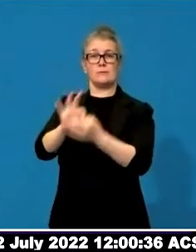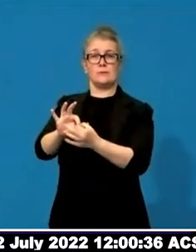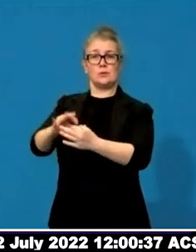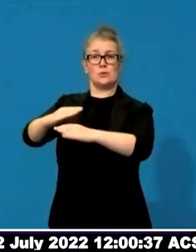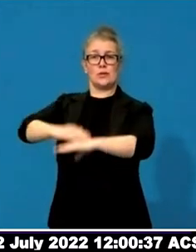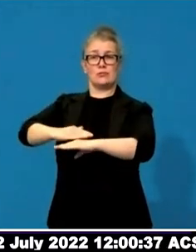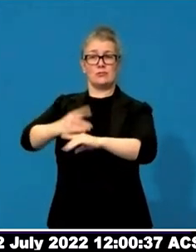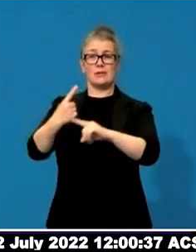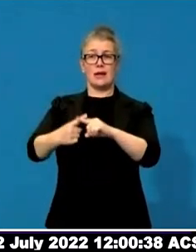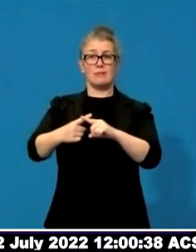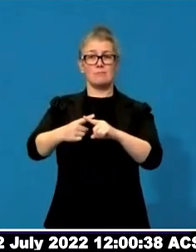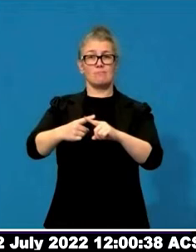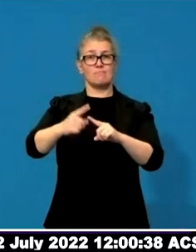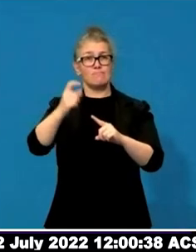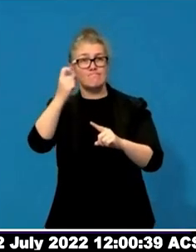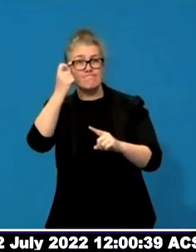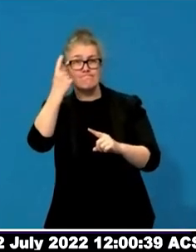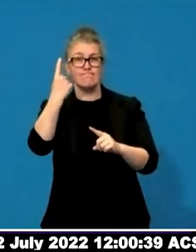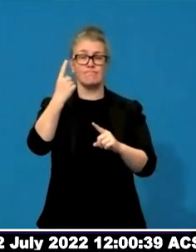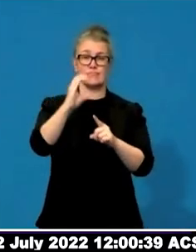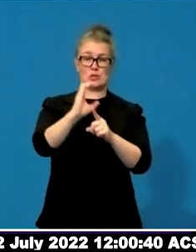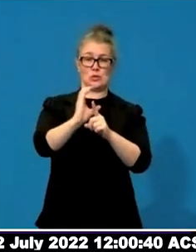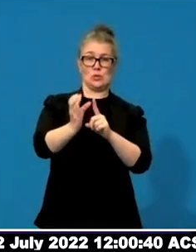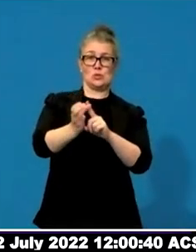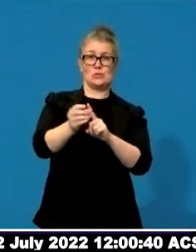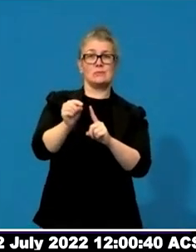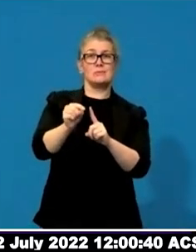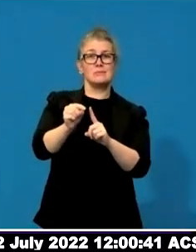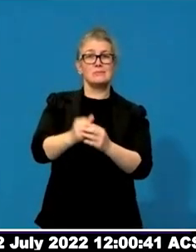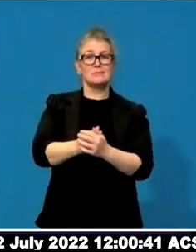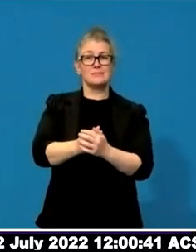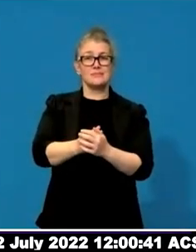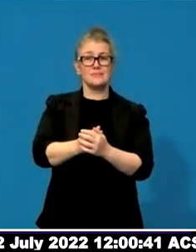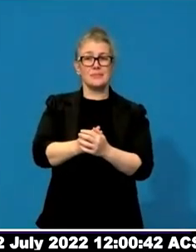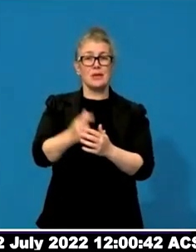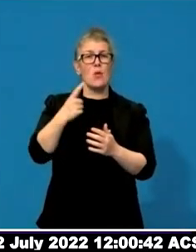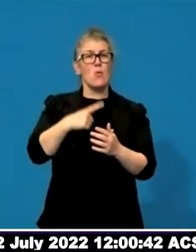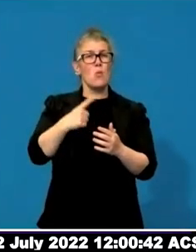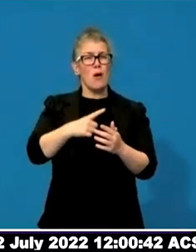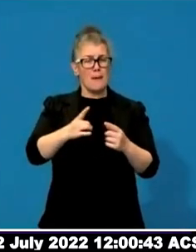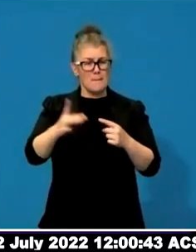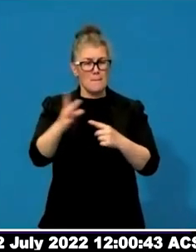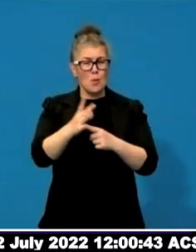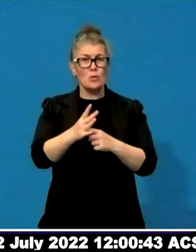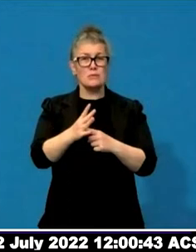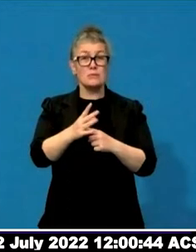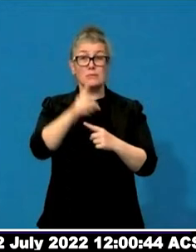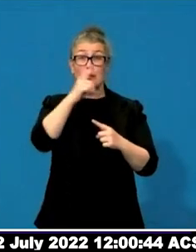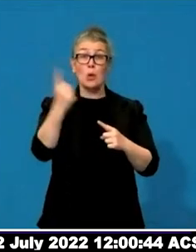Yes. Why is connection to country, return to country trips important to the people that you're guardian of?